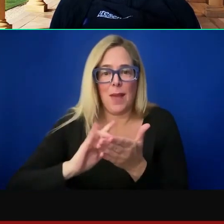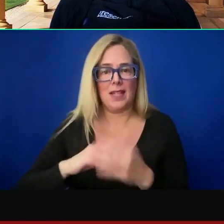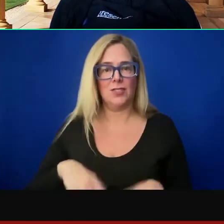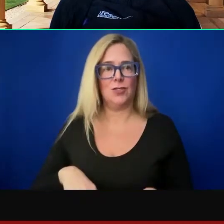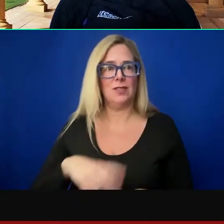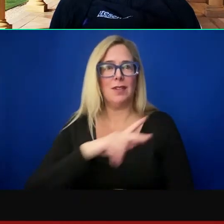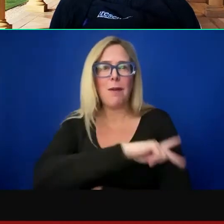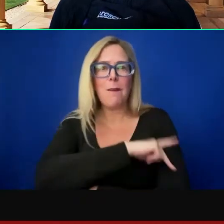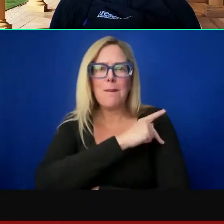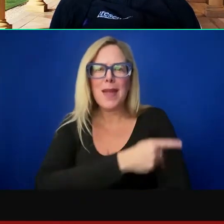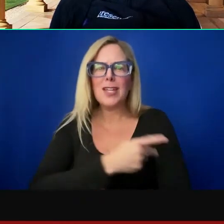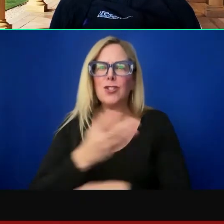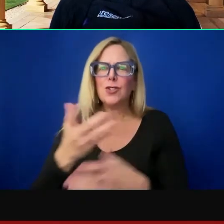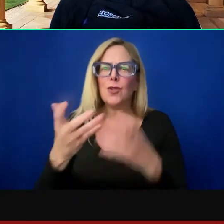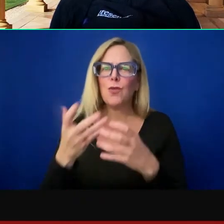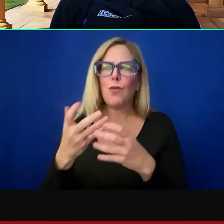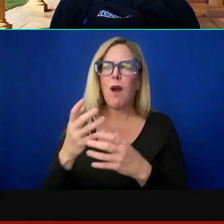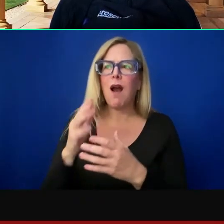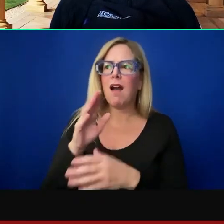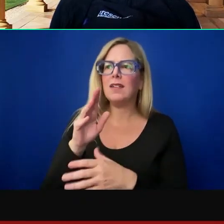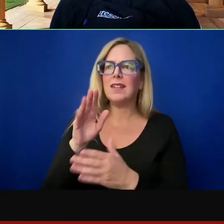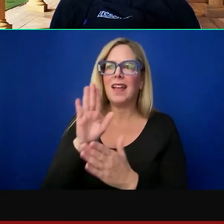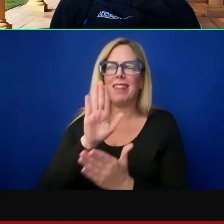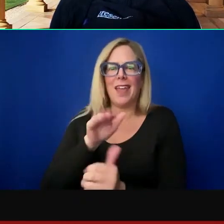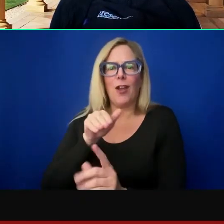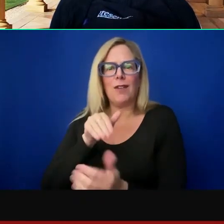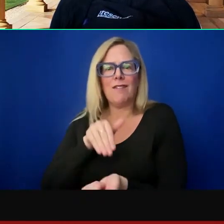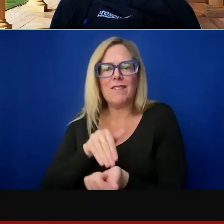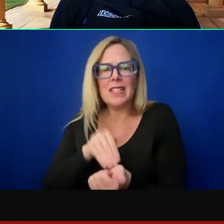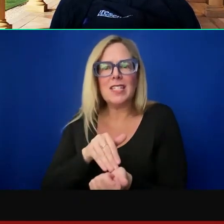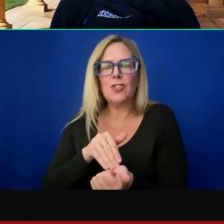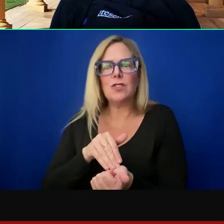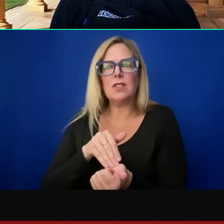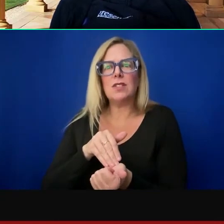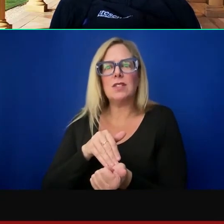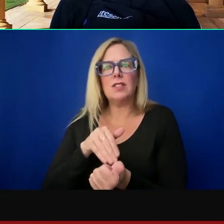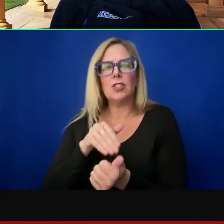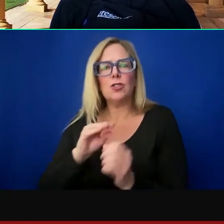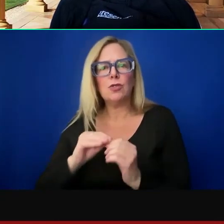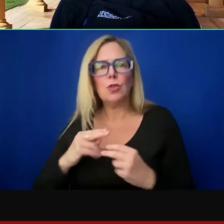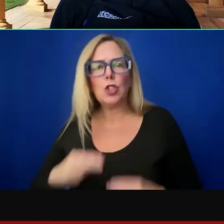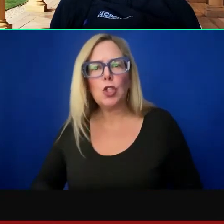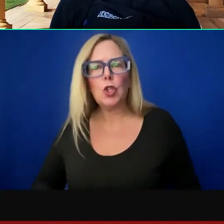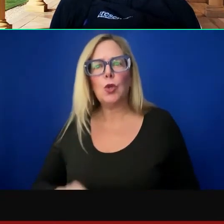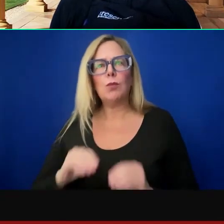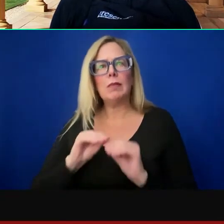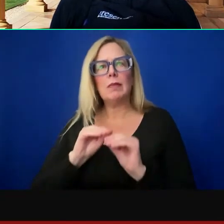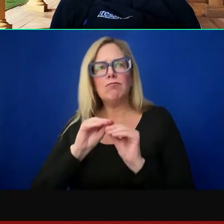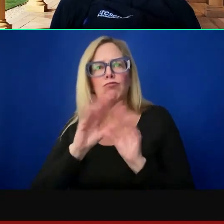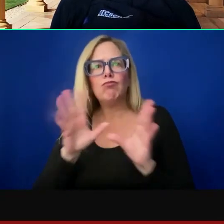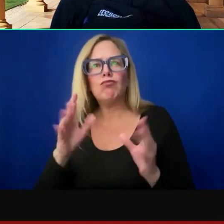human beings who care, communicate clearly, and are compassionate and express empathy.